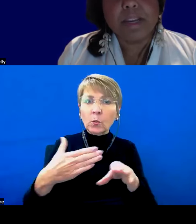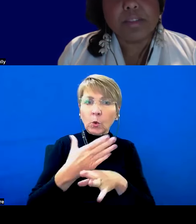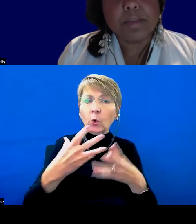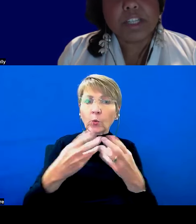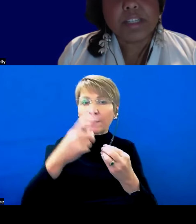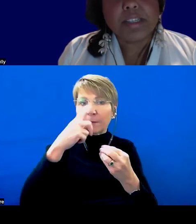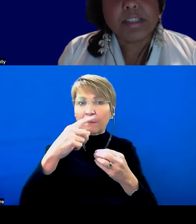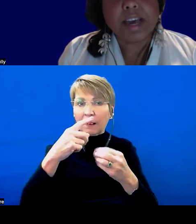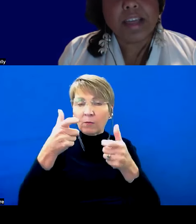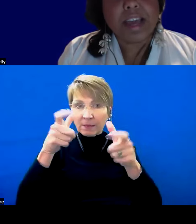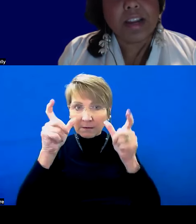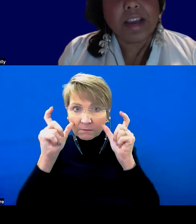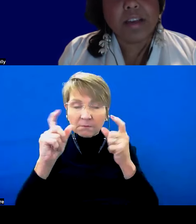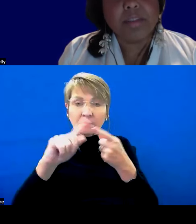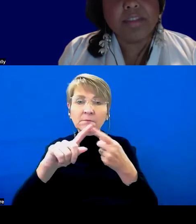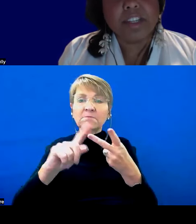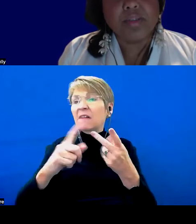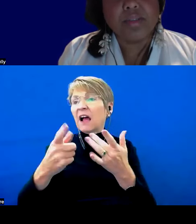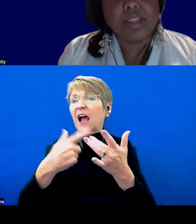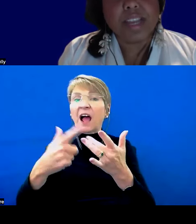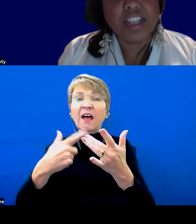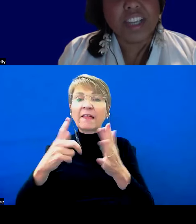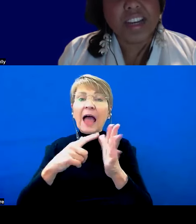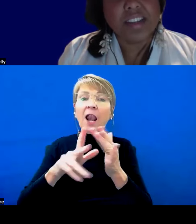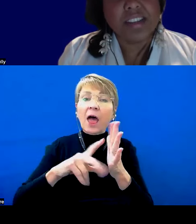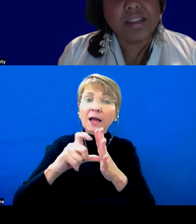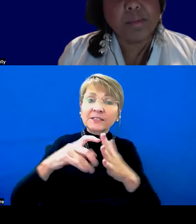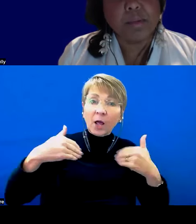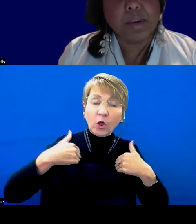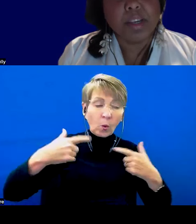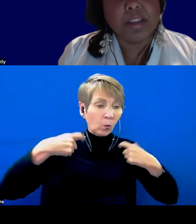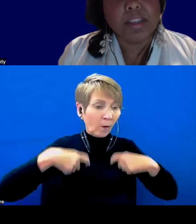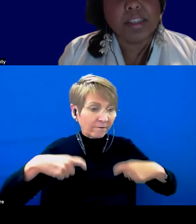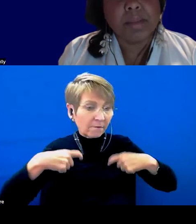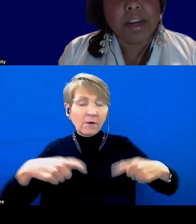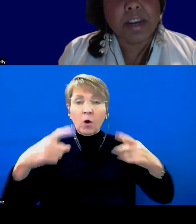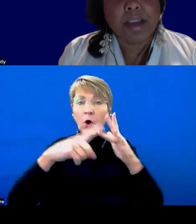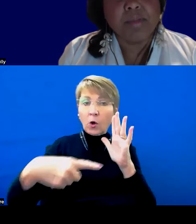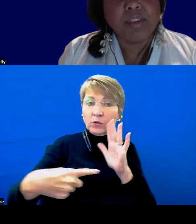specialists, other allied health professionals, educators and support workers to name a few.